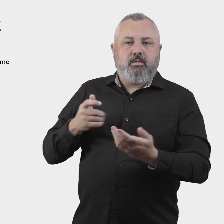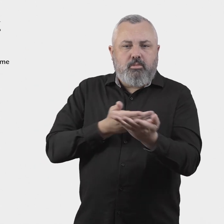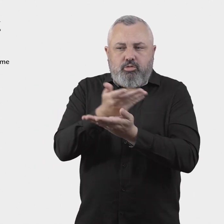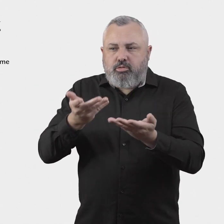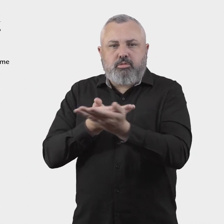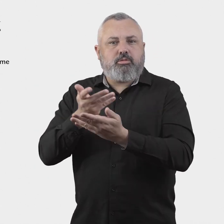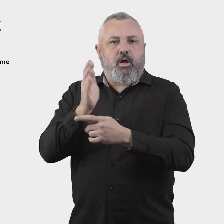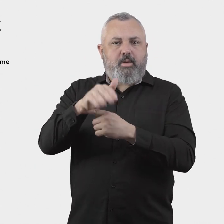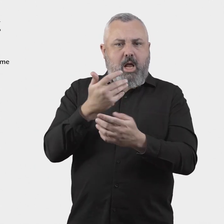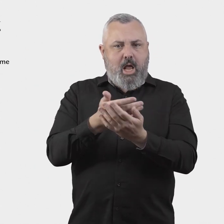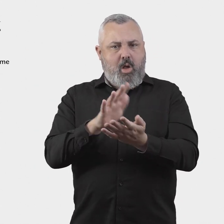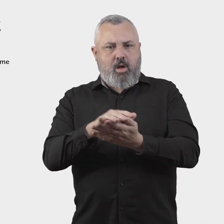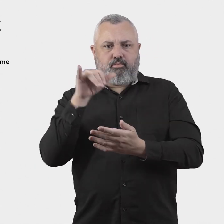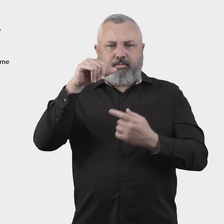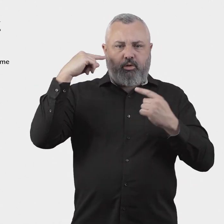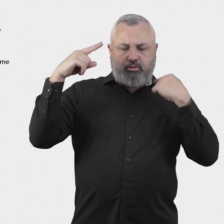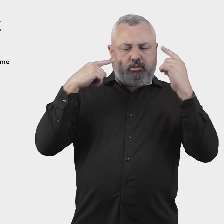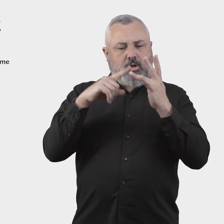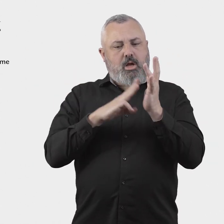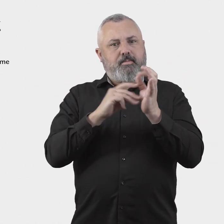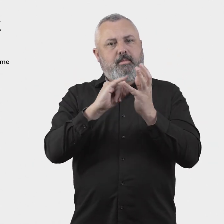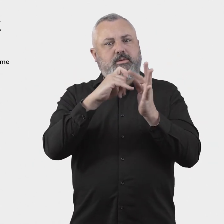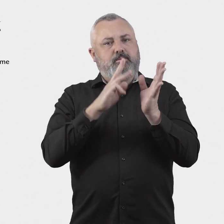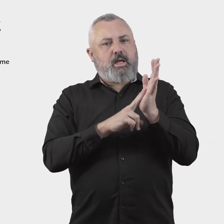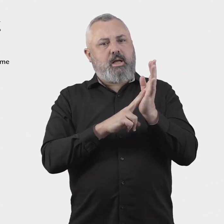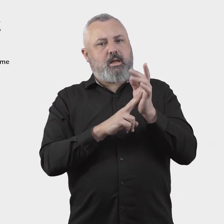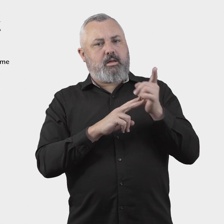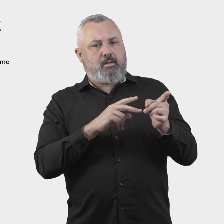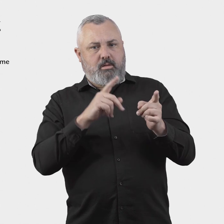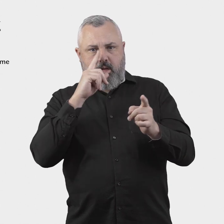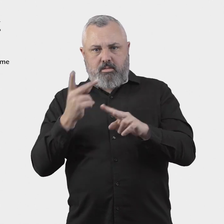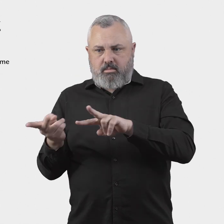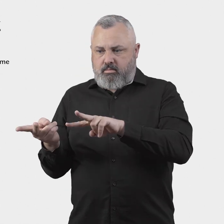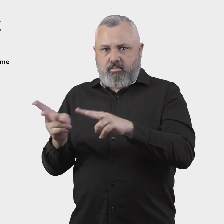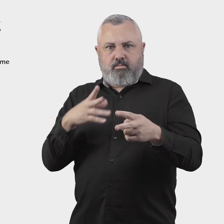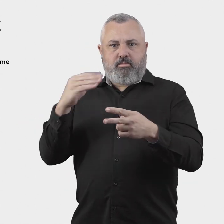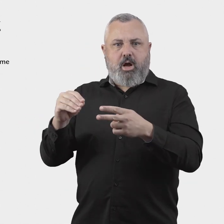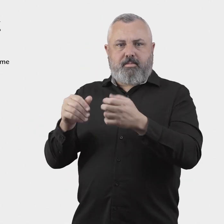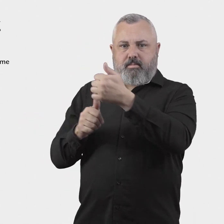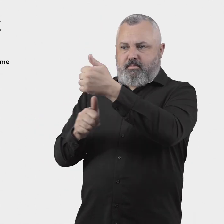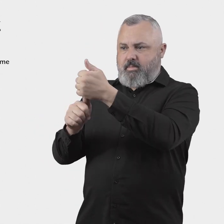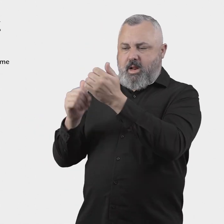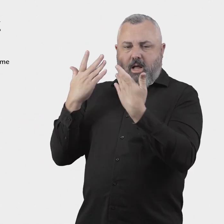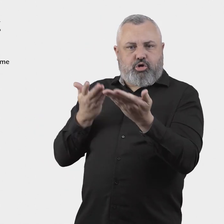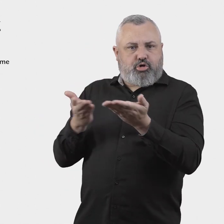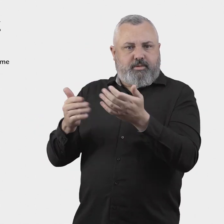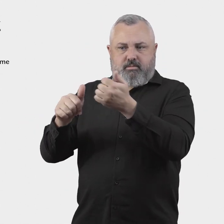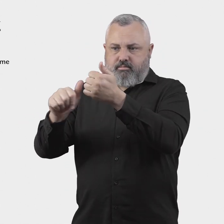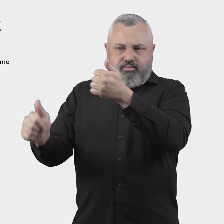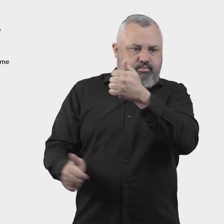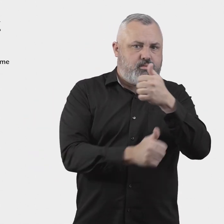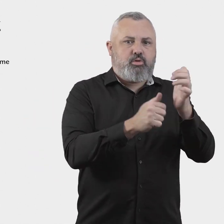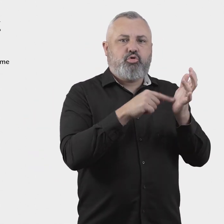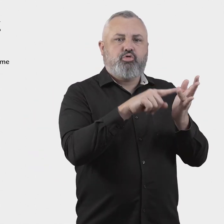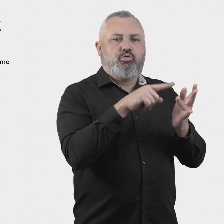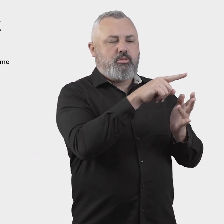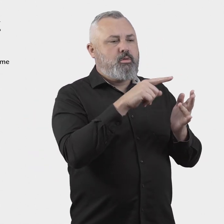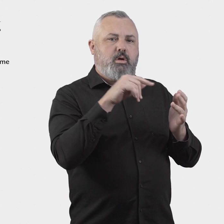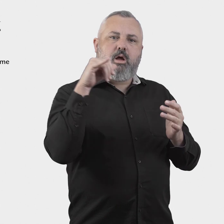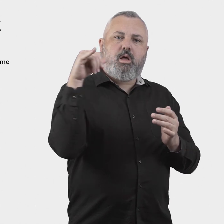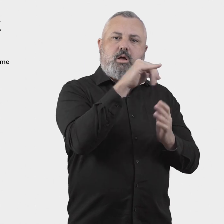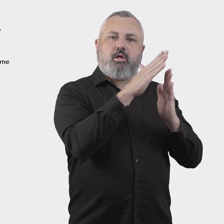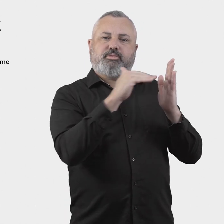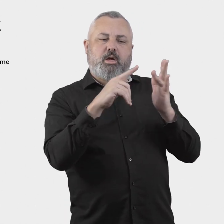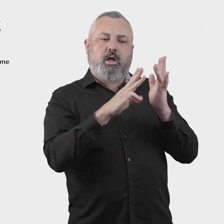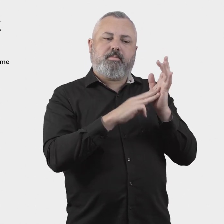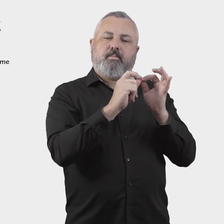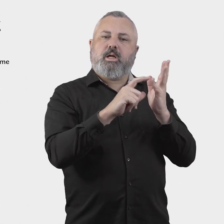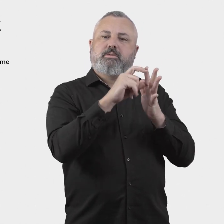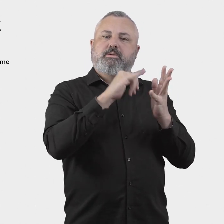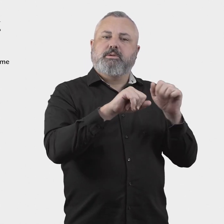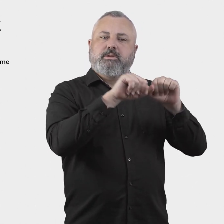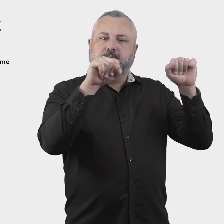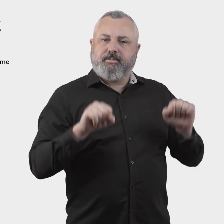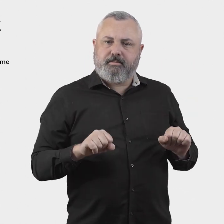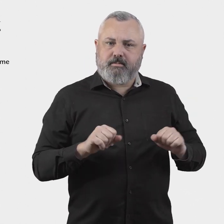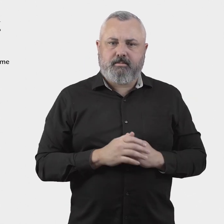2025 Consult on the transition of existing Aircraft Noise Ombudsman into the Aviation Industry Ombuds Scheme.